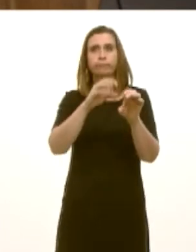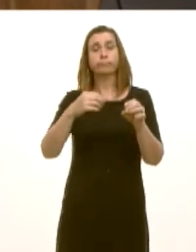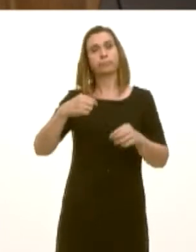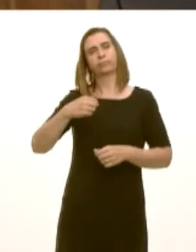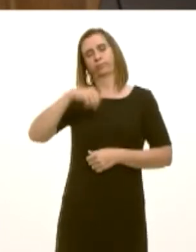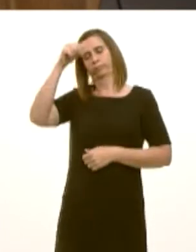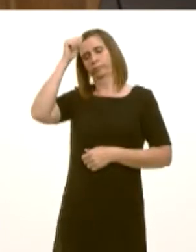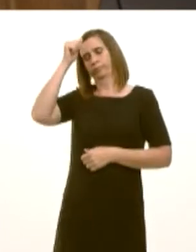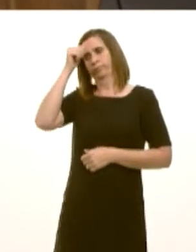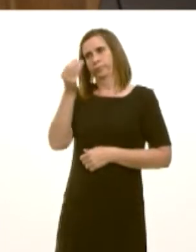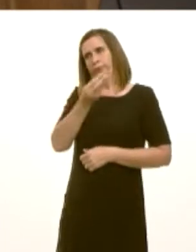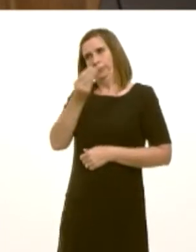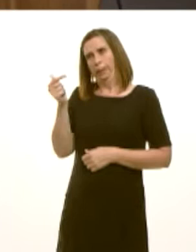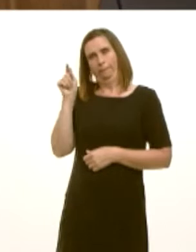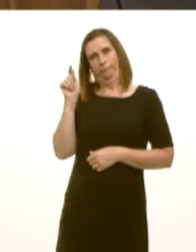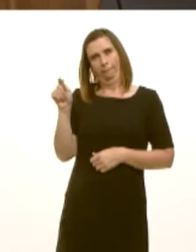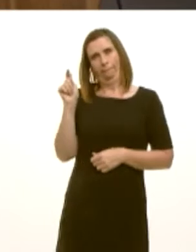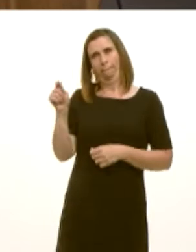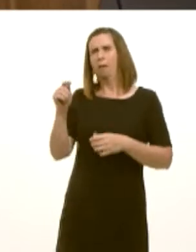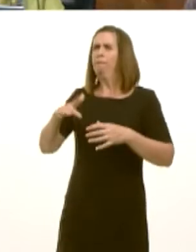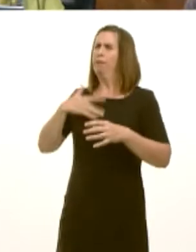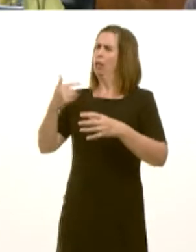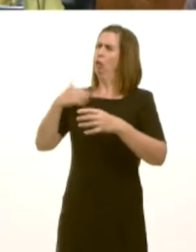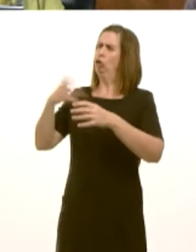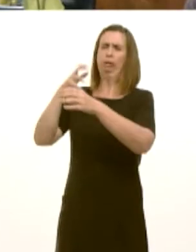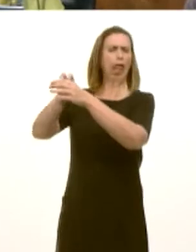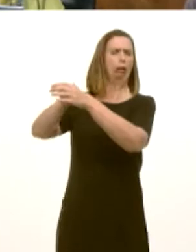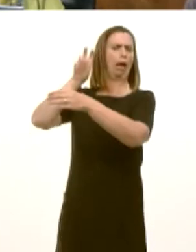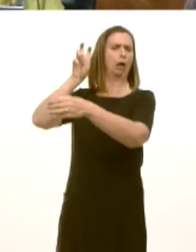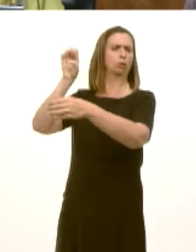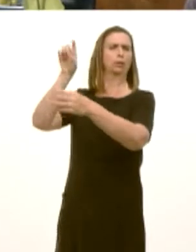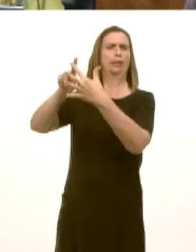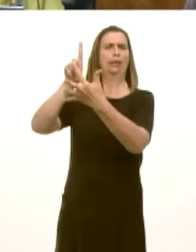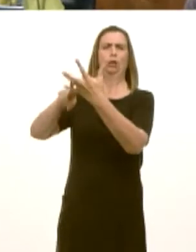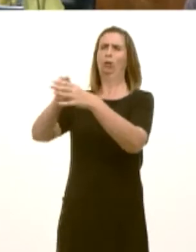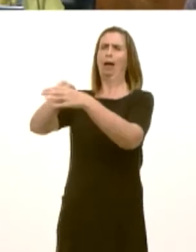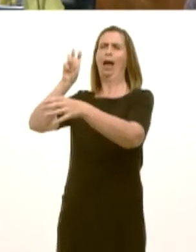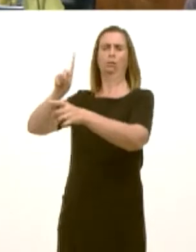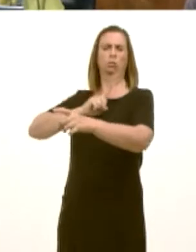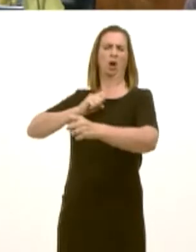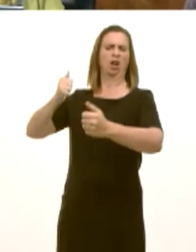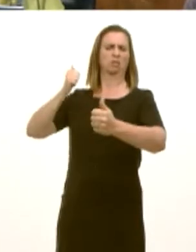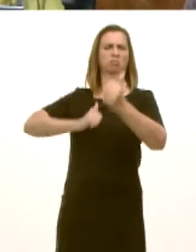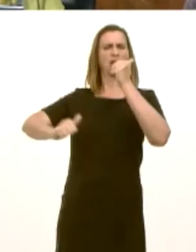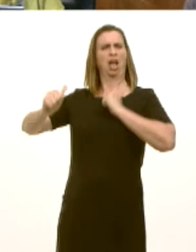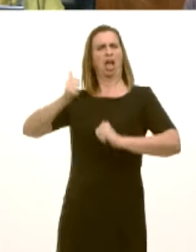by a particularly blinkered form of nationalism that we see coming out of some parties in London.